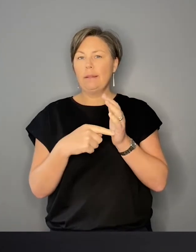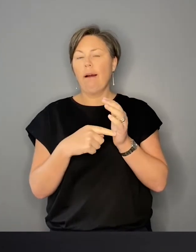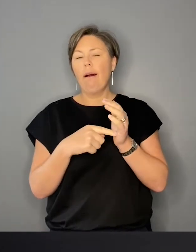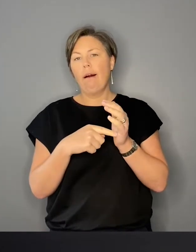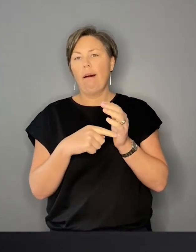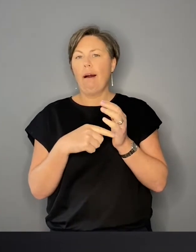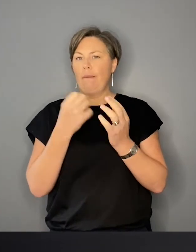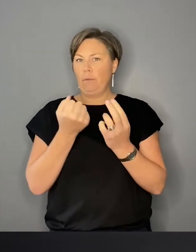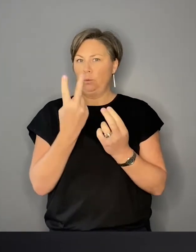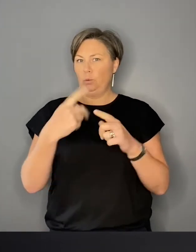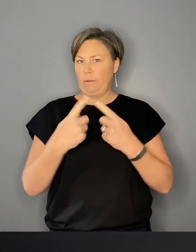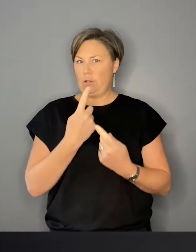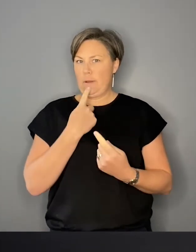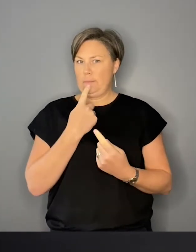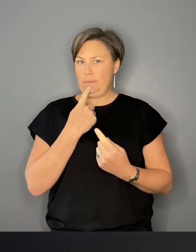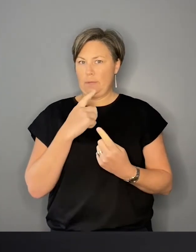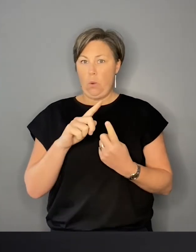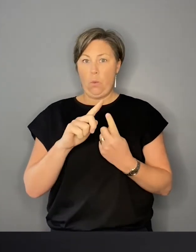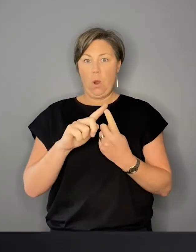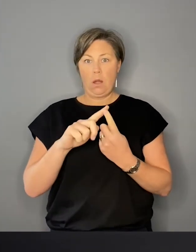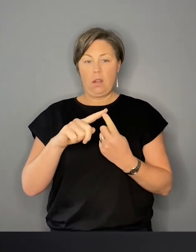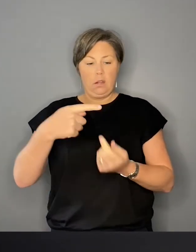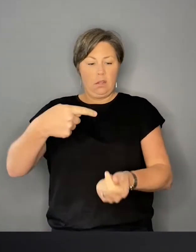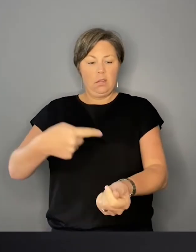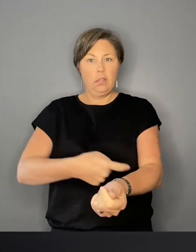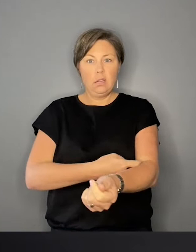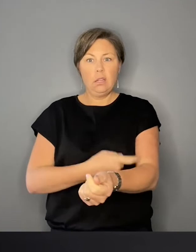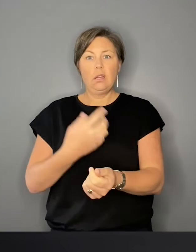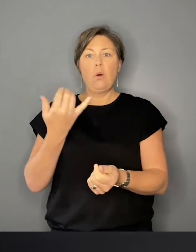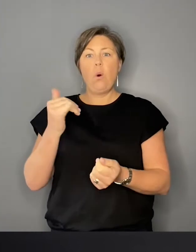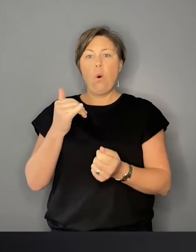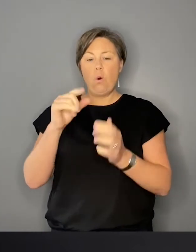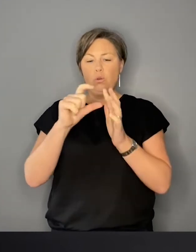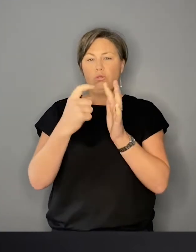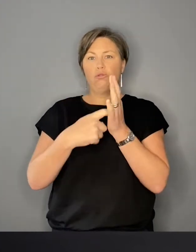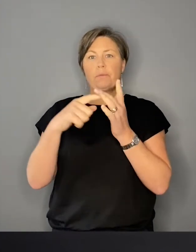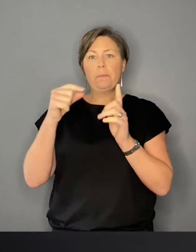which fall broadly into two categories. The firsthand, there are several treatments that are given in hospital,